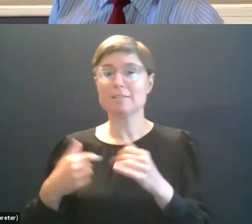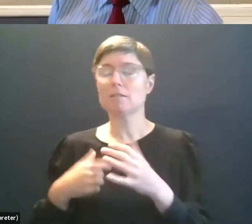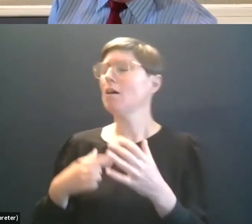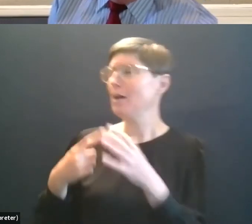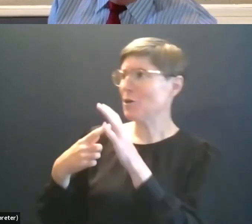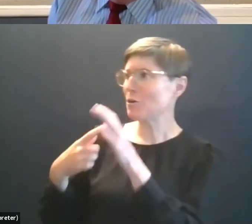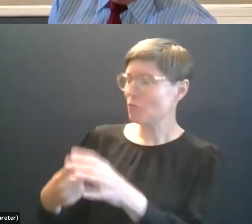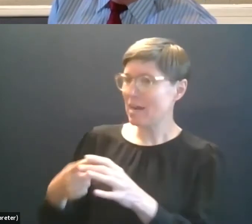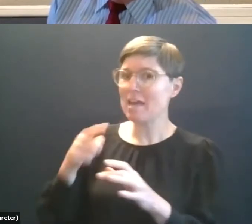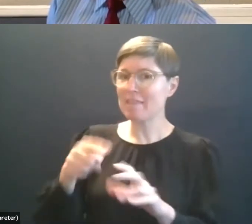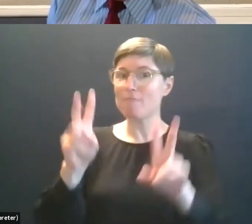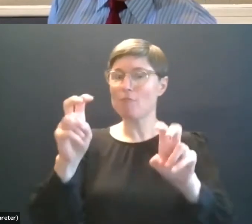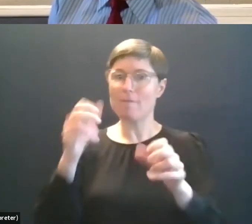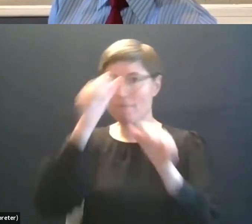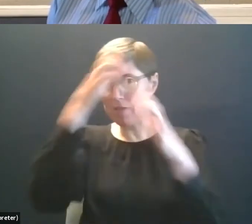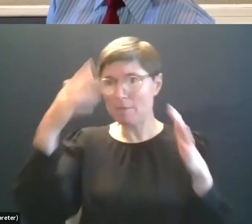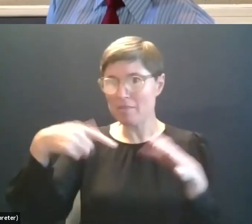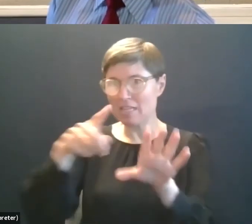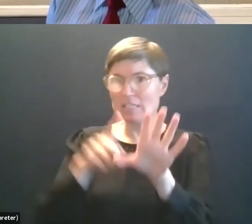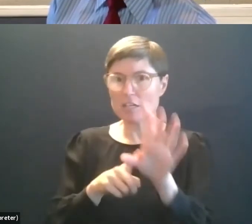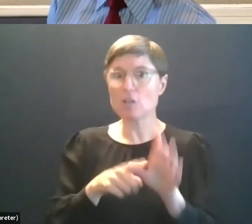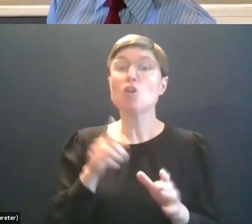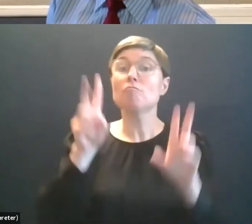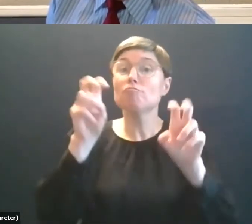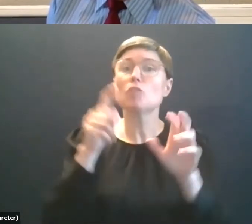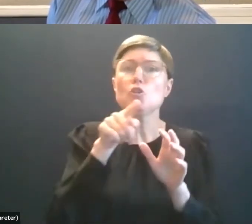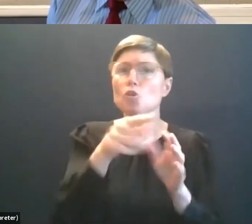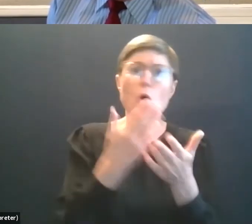be surprised if that makes an entry in the Macquarie Dictionary or one of those when